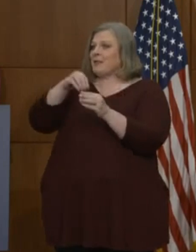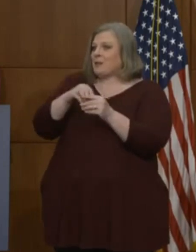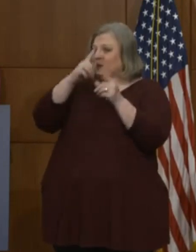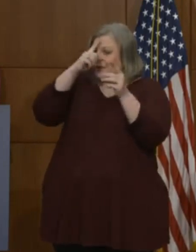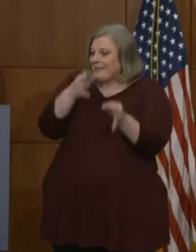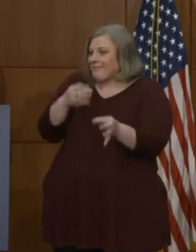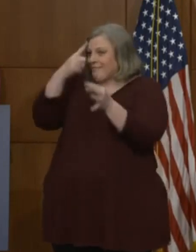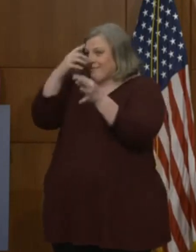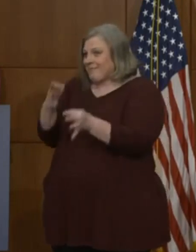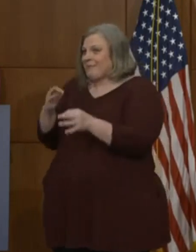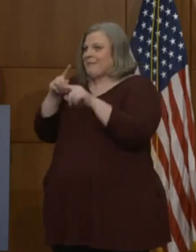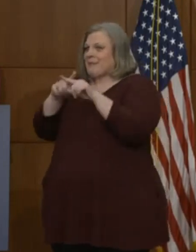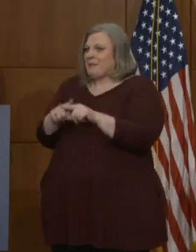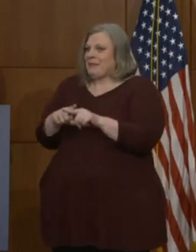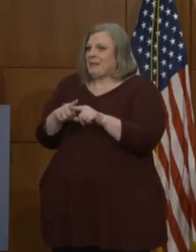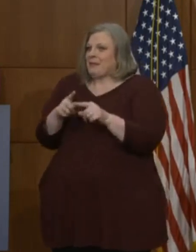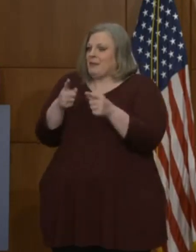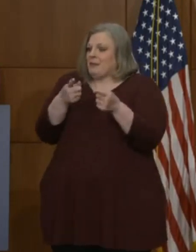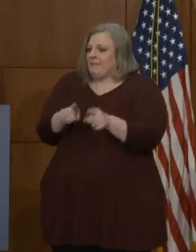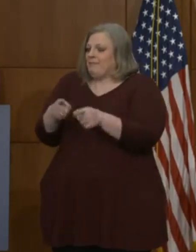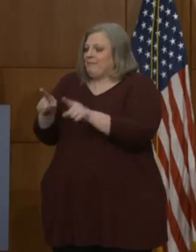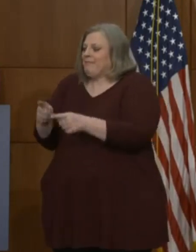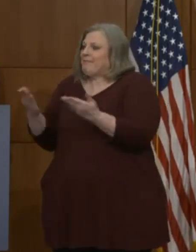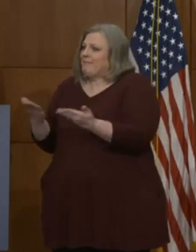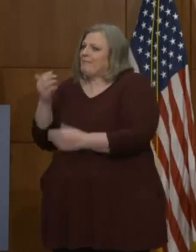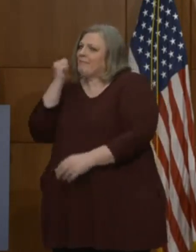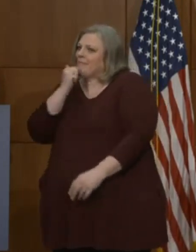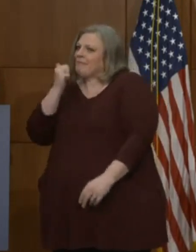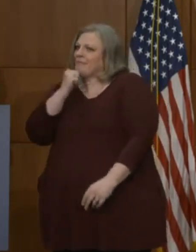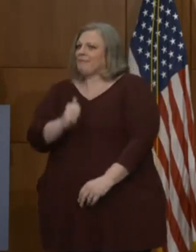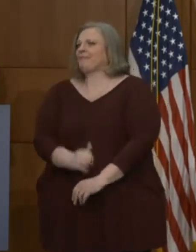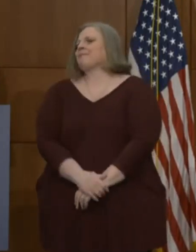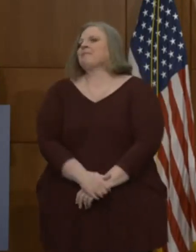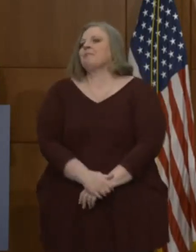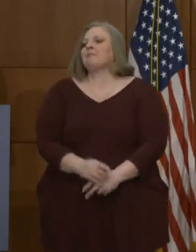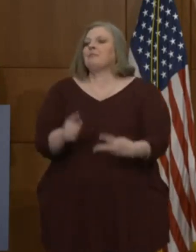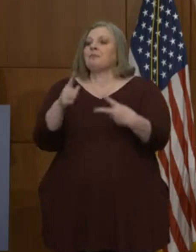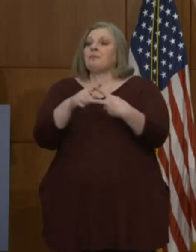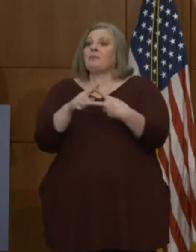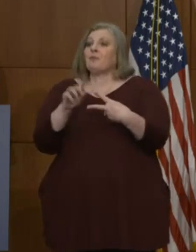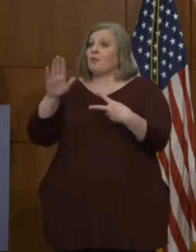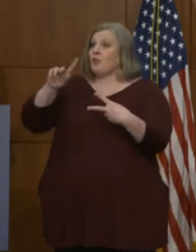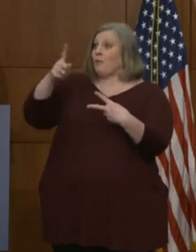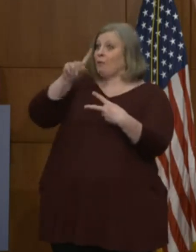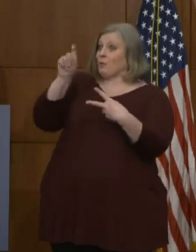THEN OBVIOUSLY. WE MAKE DECISIONS BASED ON ON WHAT’S DECISIONS BASED ON ON WHAT’S GOING ON ON A DAY TO DAY BASIS GOING ON ON A DAY TO DAY BASIS I THINK YOUR FIRST QUESTION IS